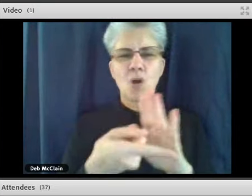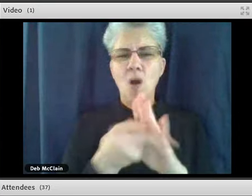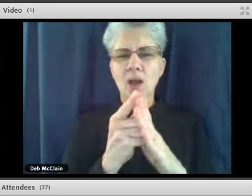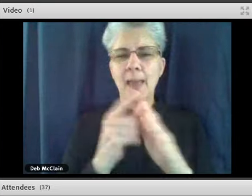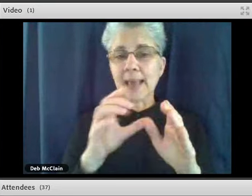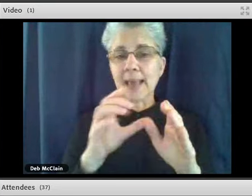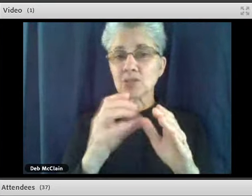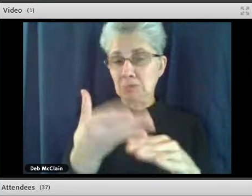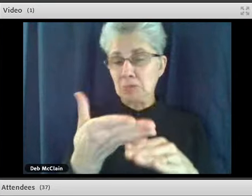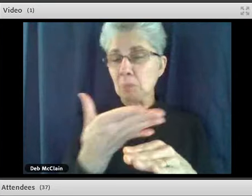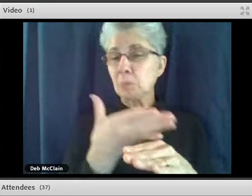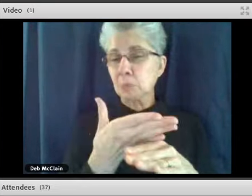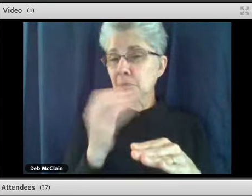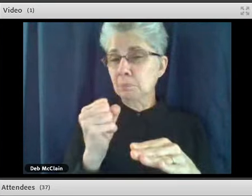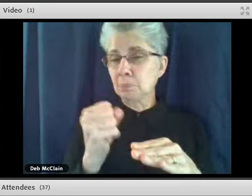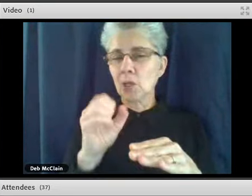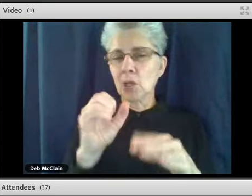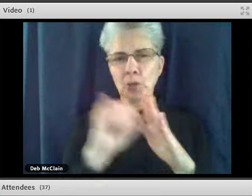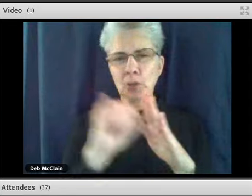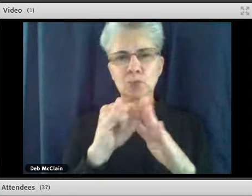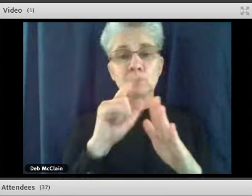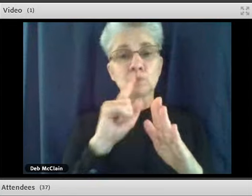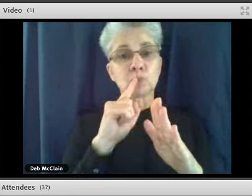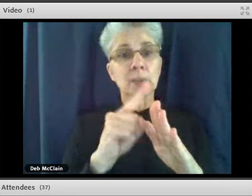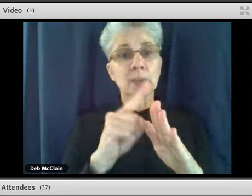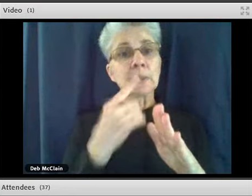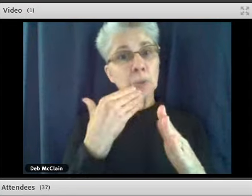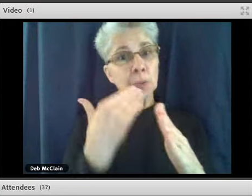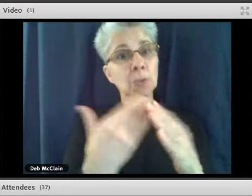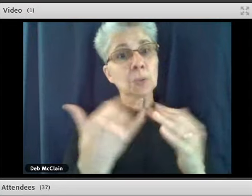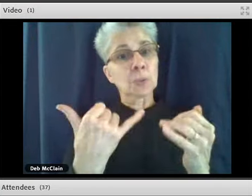Again, sometimes -- auto-captioning has gotten so much better.